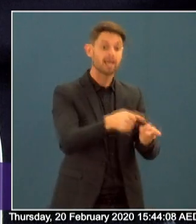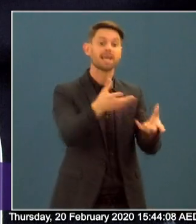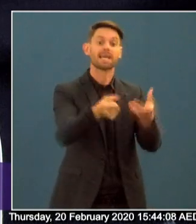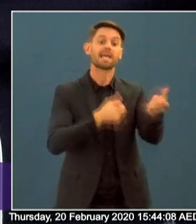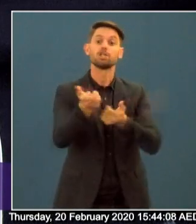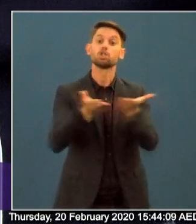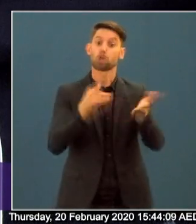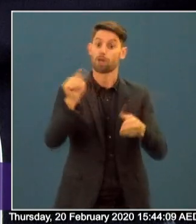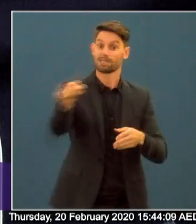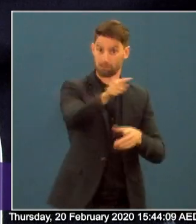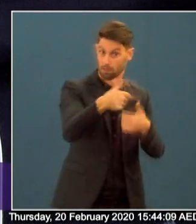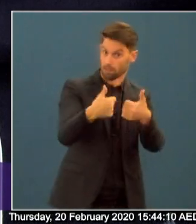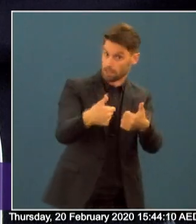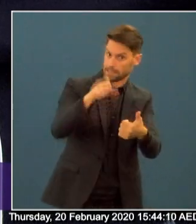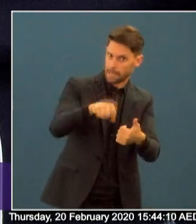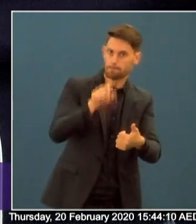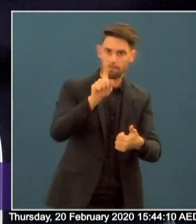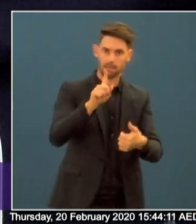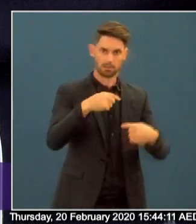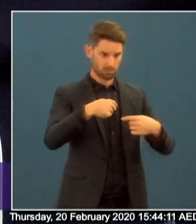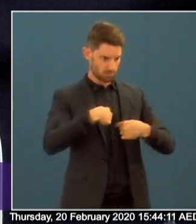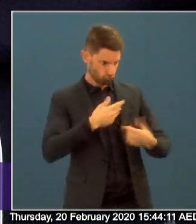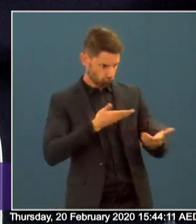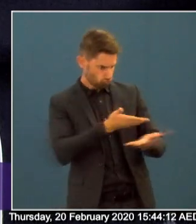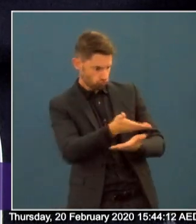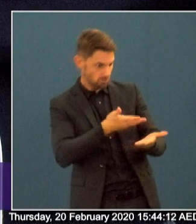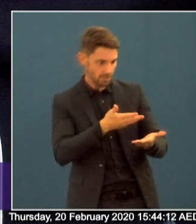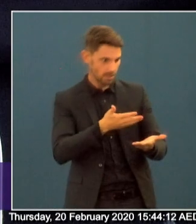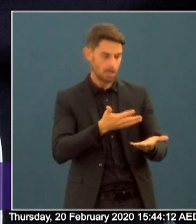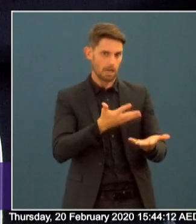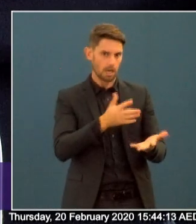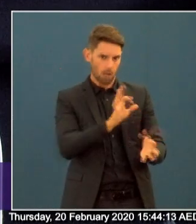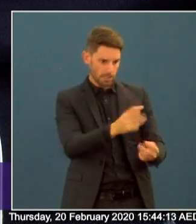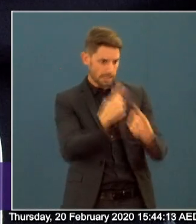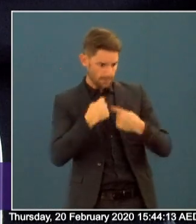Parents of children I see jealously guard their funding for therapy